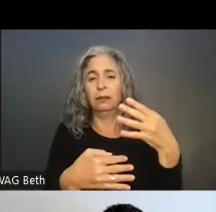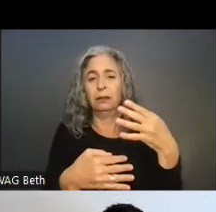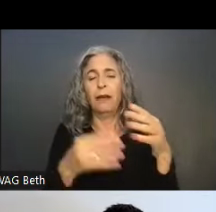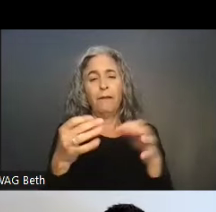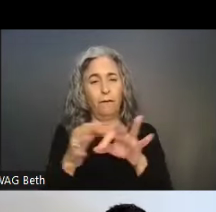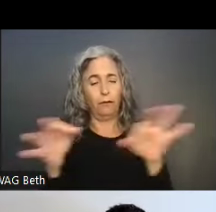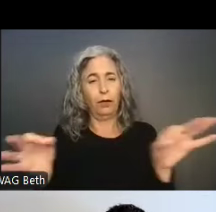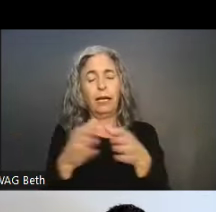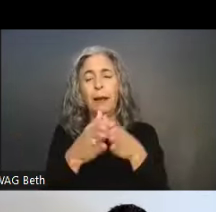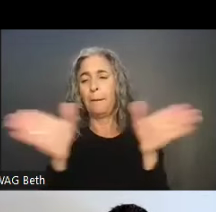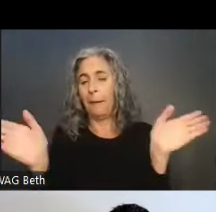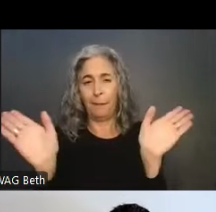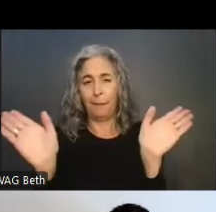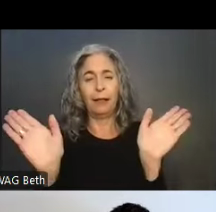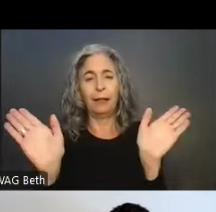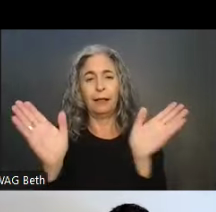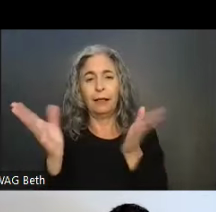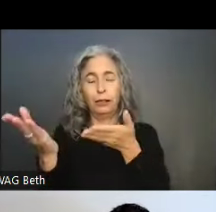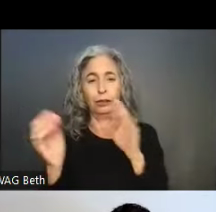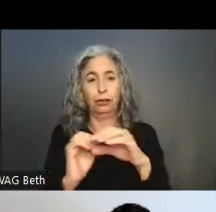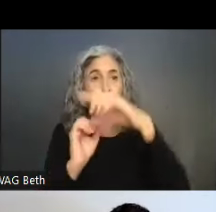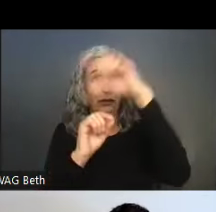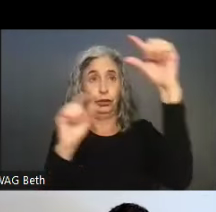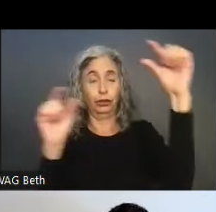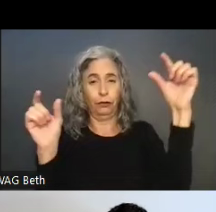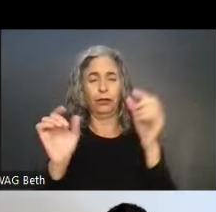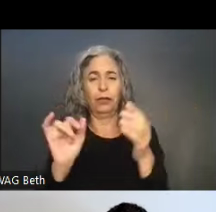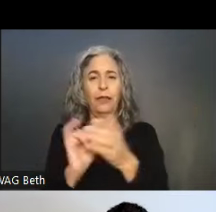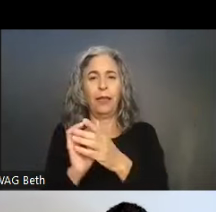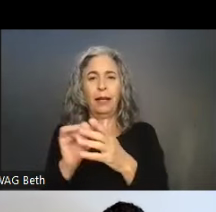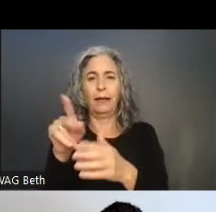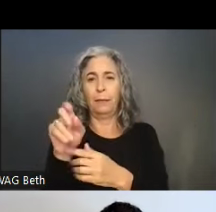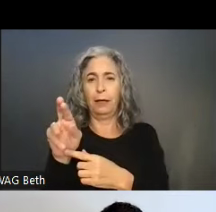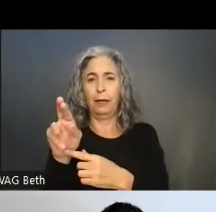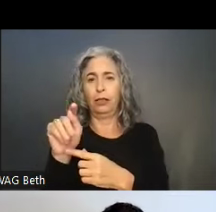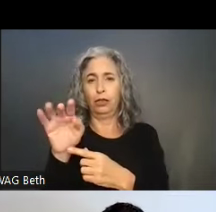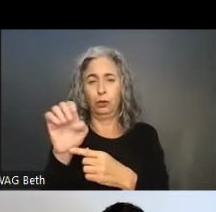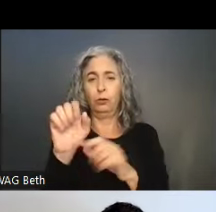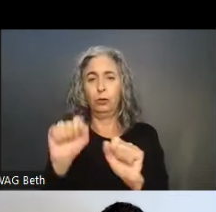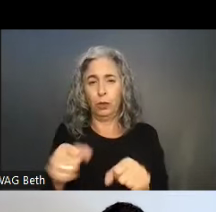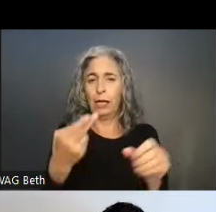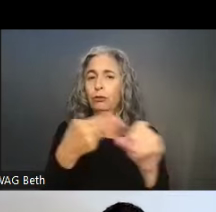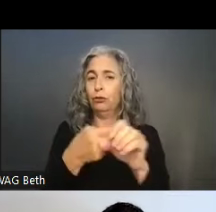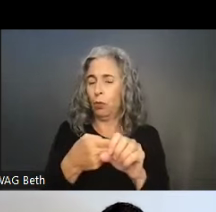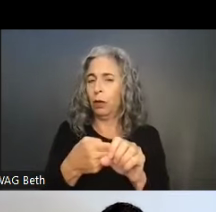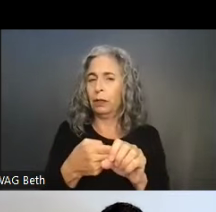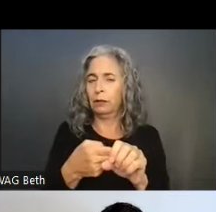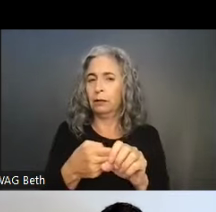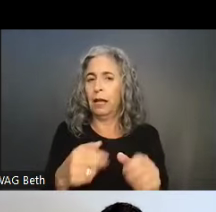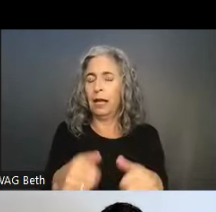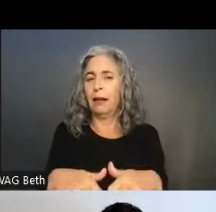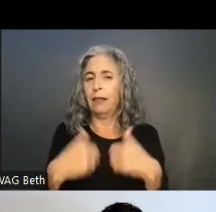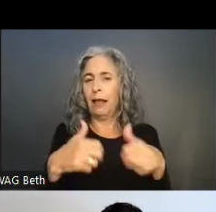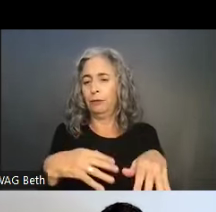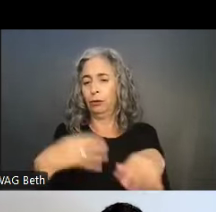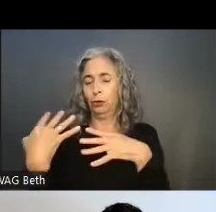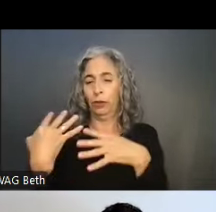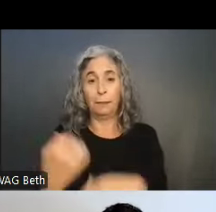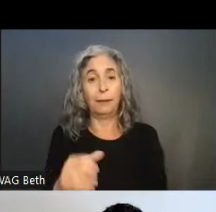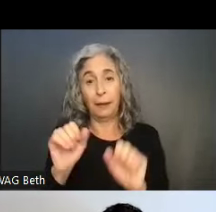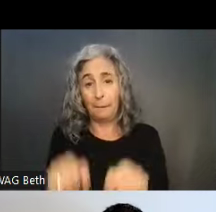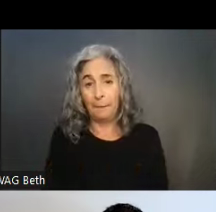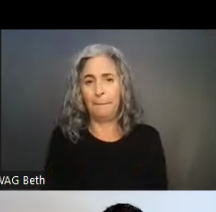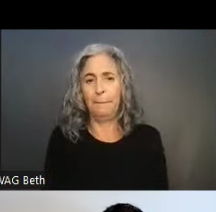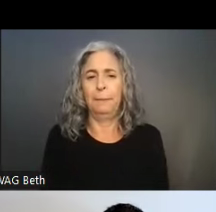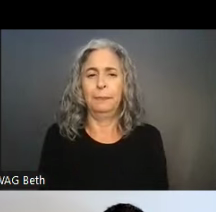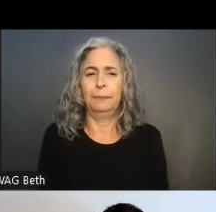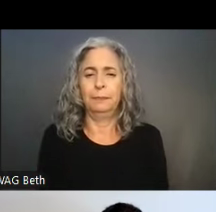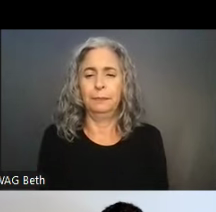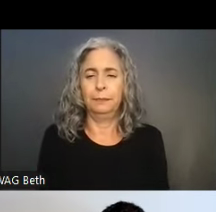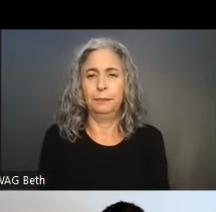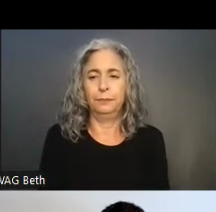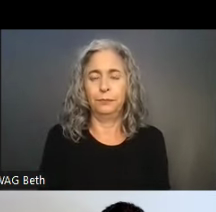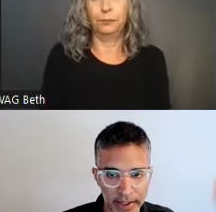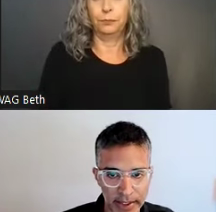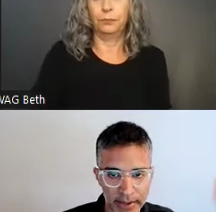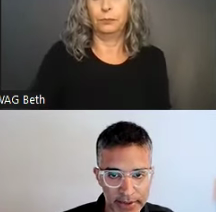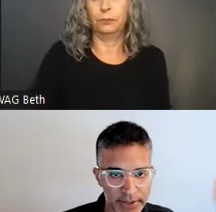public servers or instances of Peer tube that you're allowed to join and livestream to.